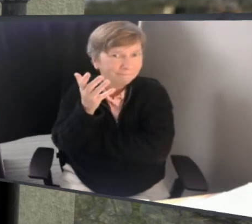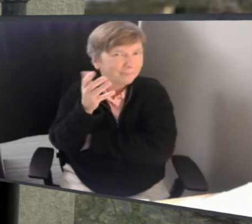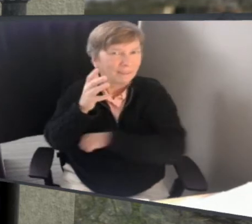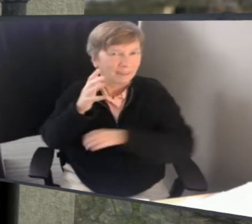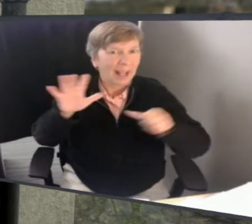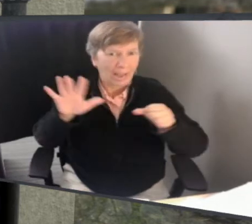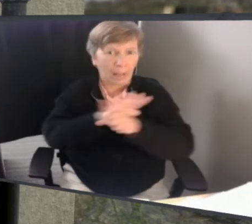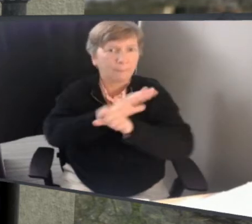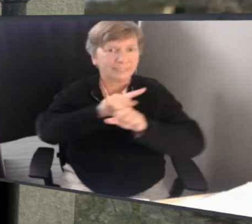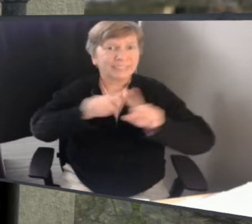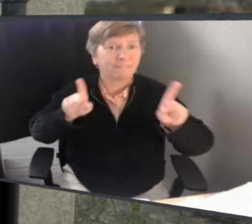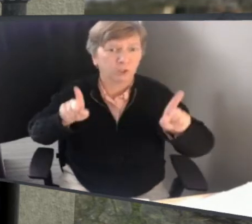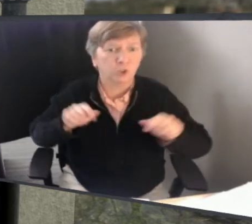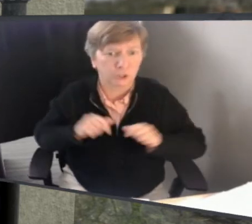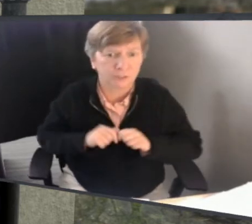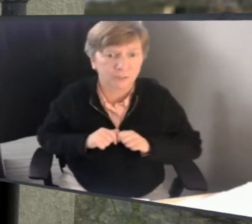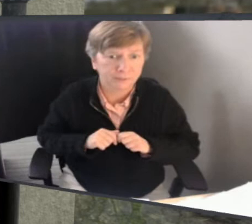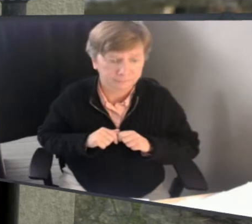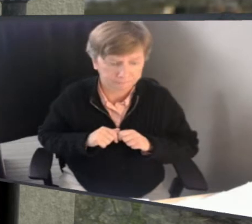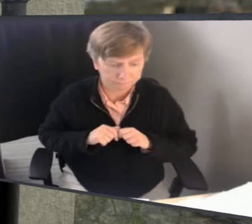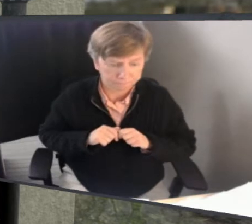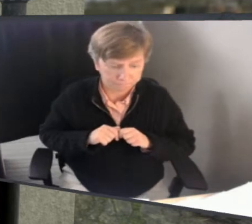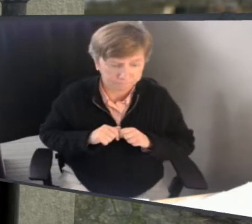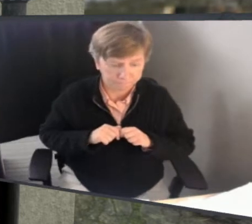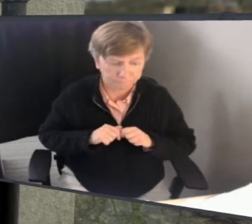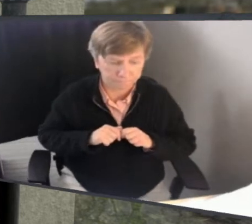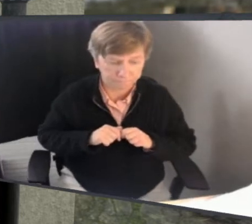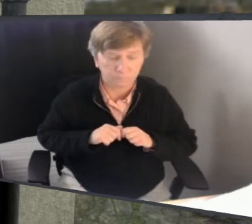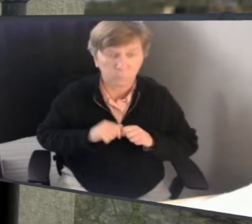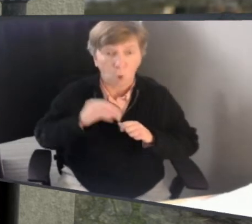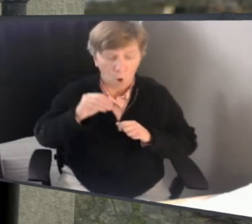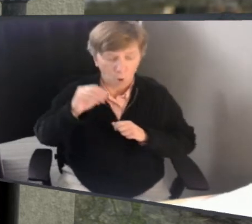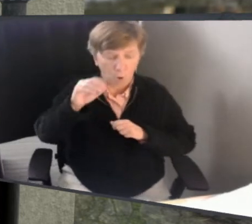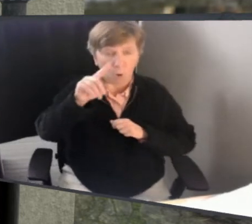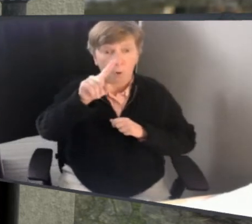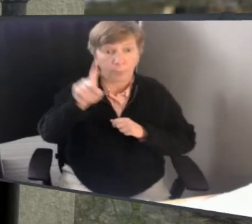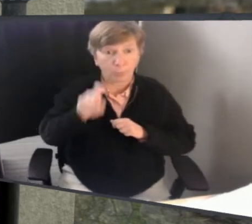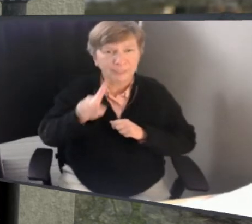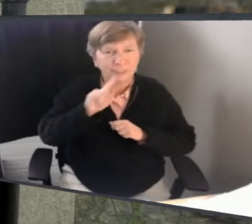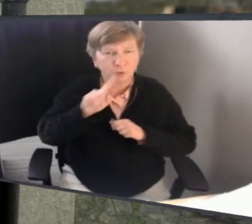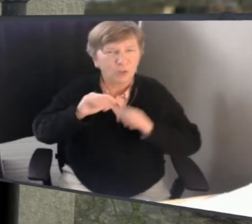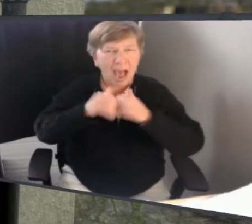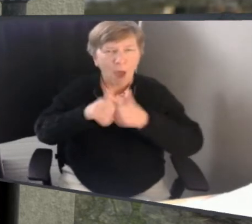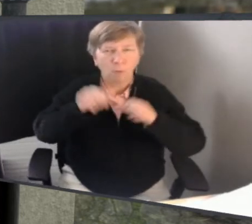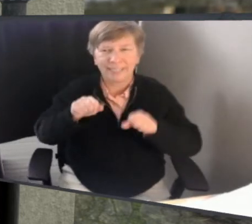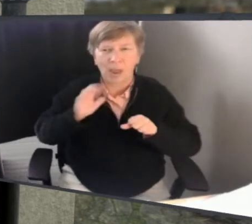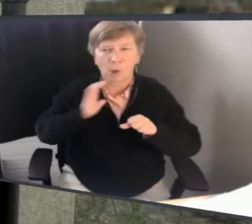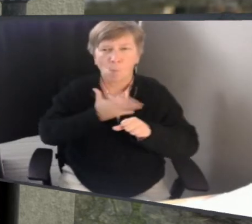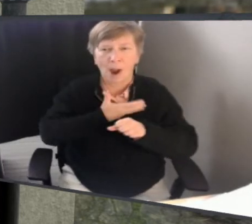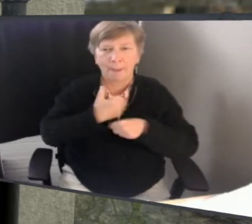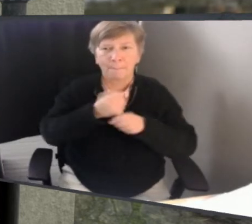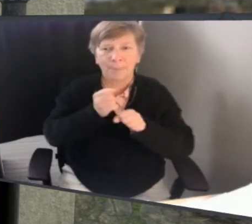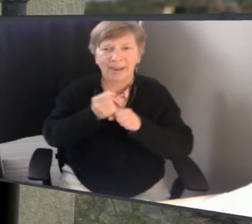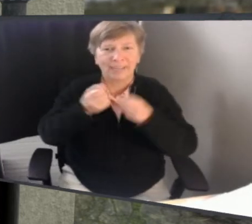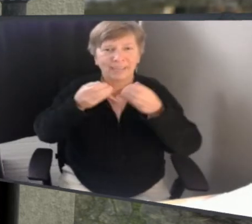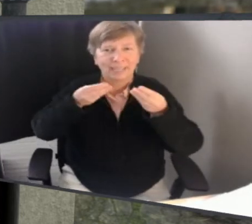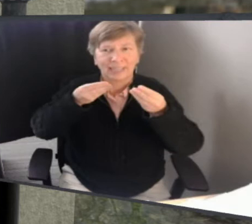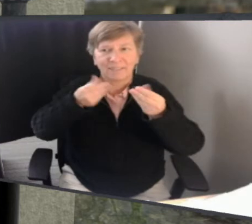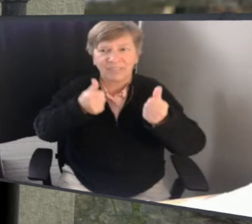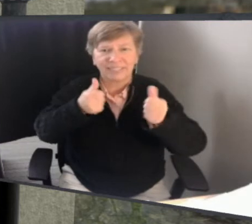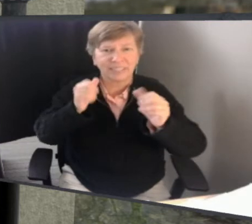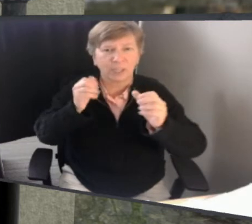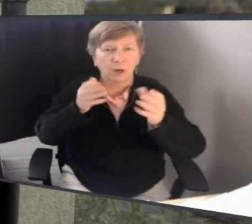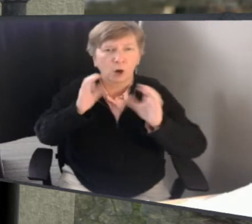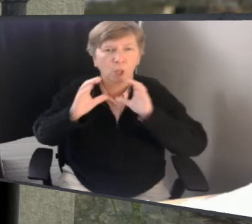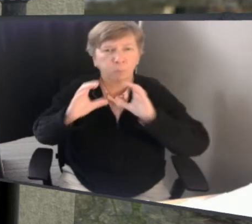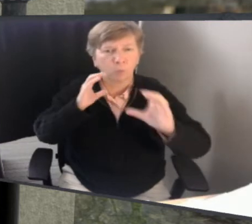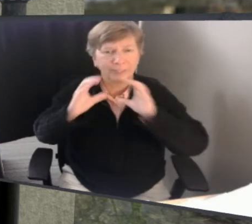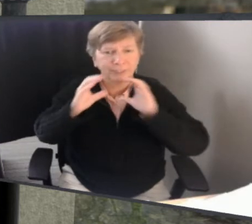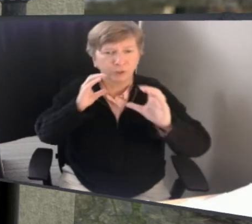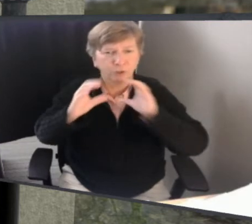interact typically, is that how we would interact in hubs? It is not, it's completely different.